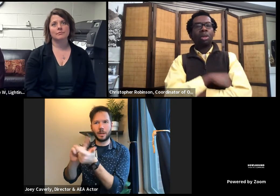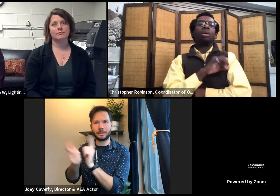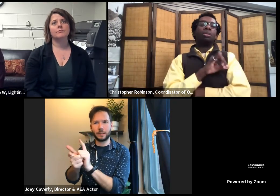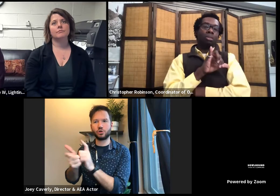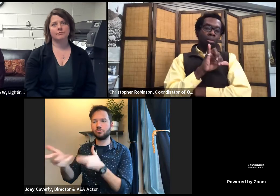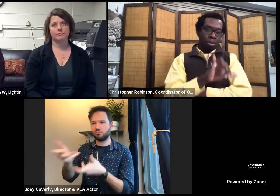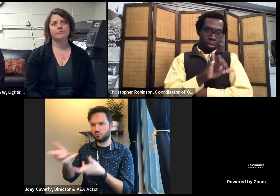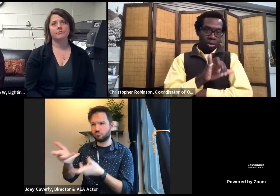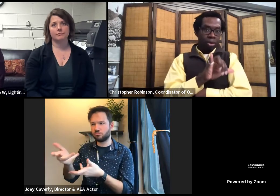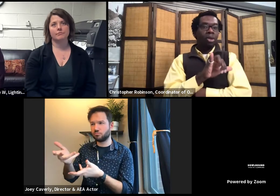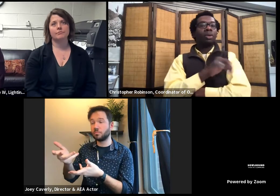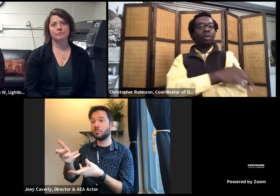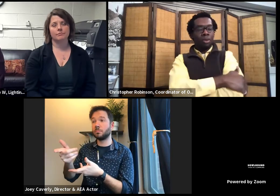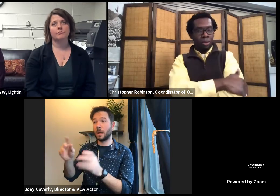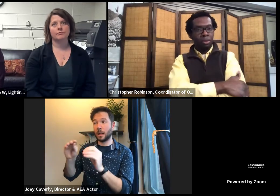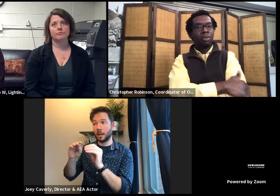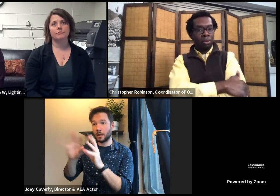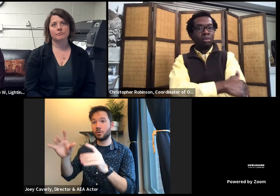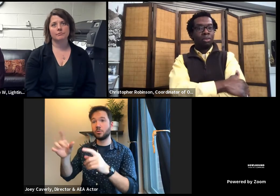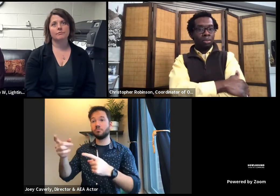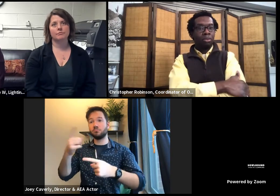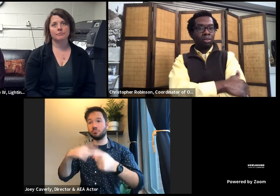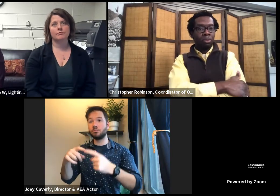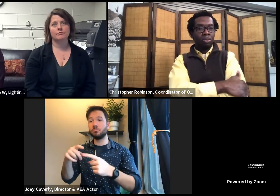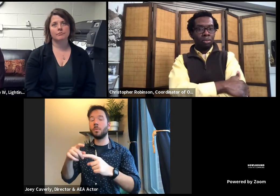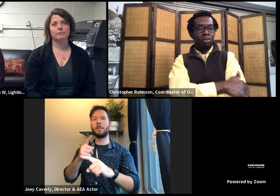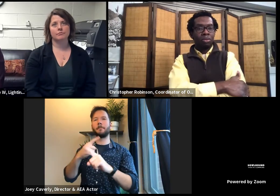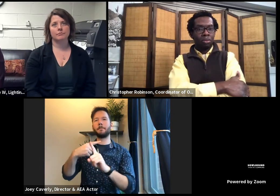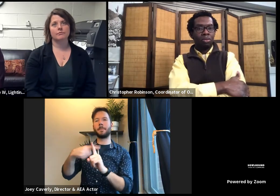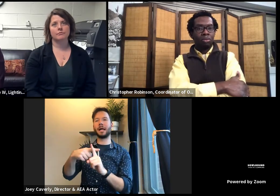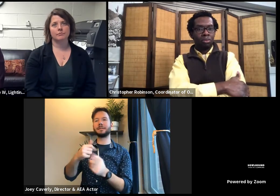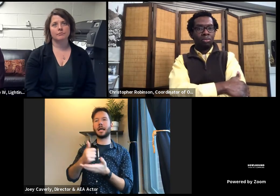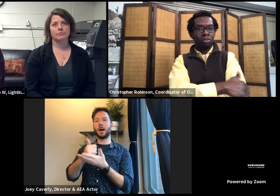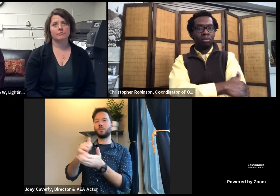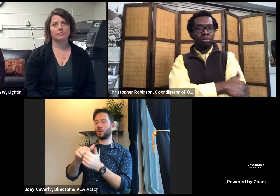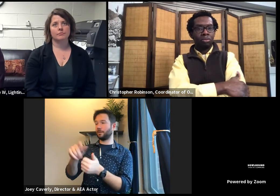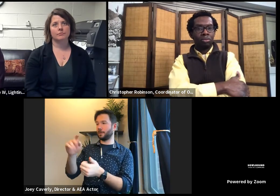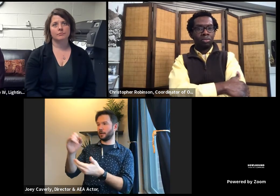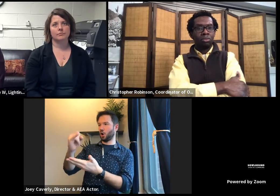they will also work with that hearing actor. If it's a deaf actor that also has to sign,